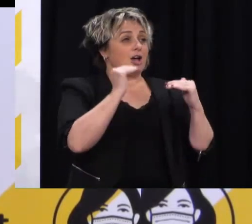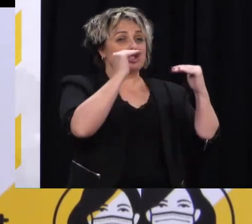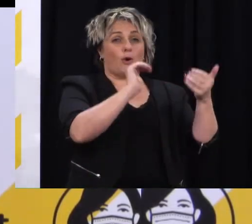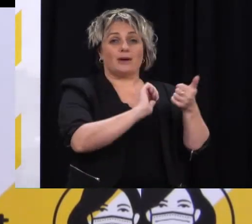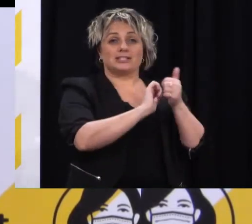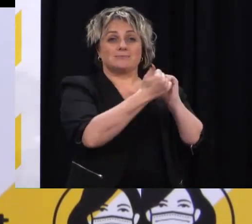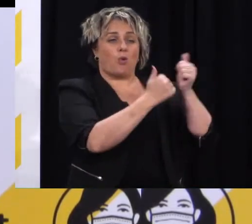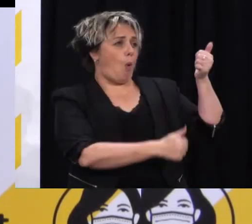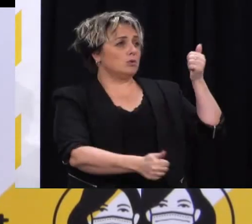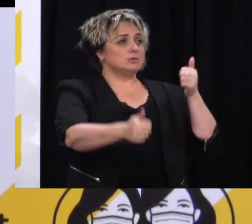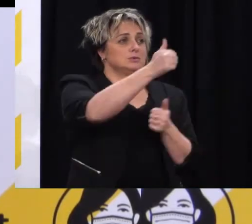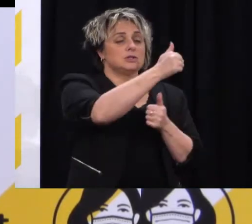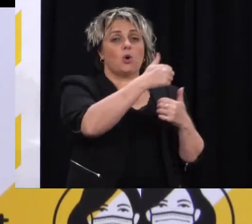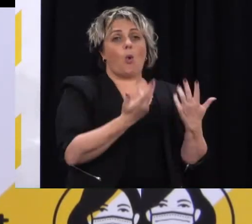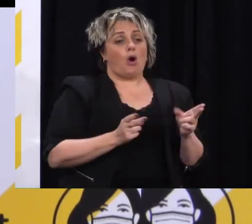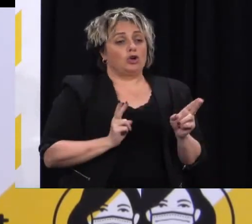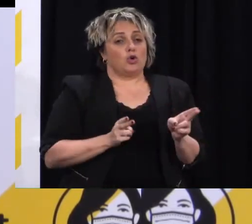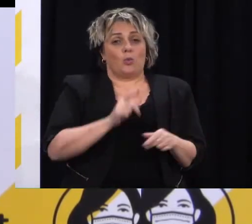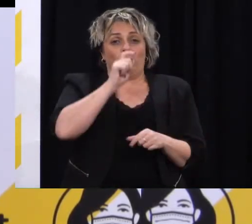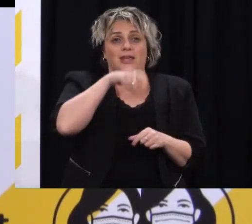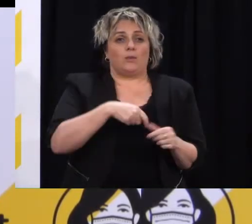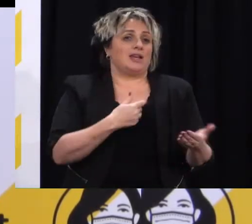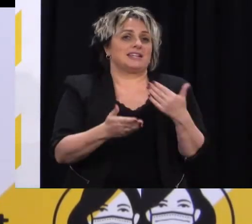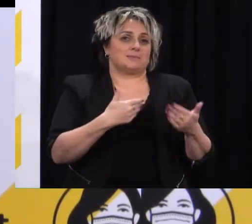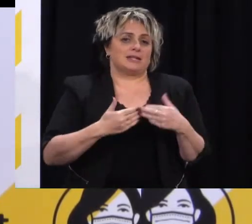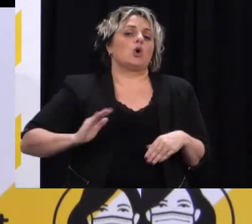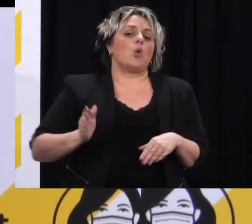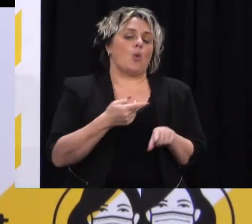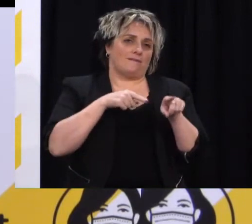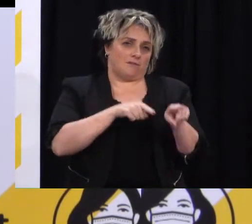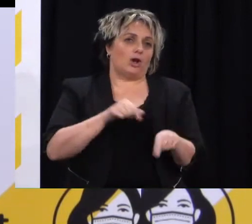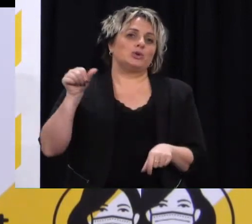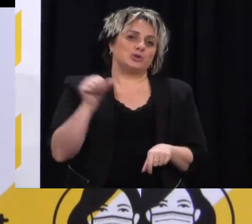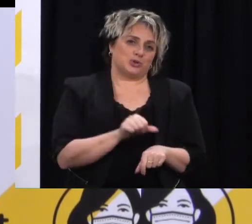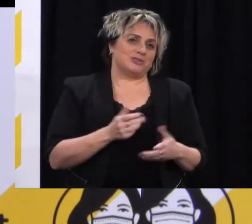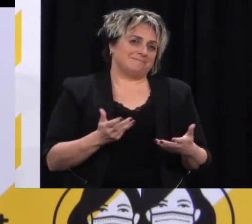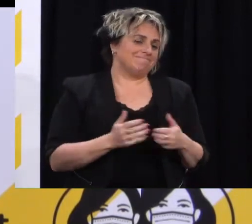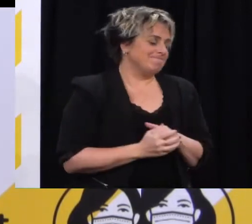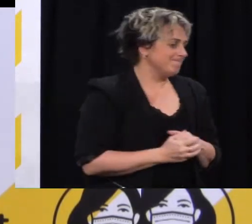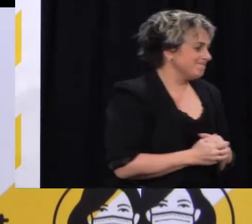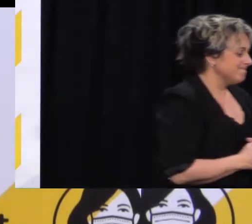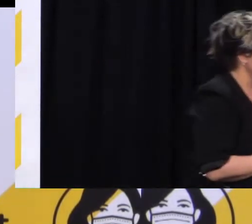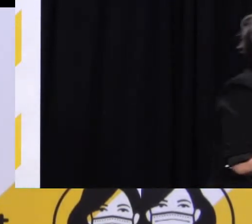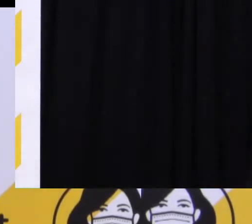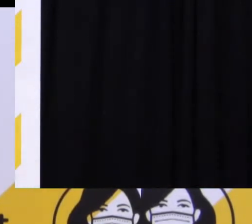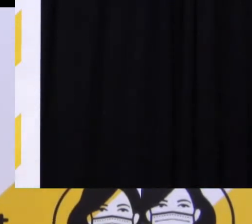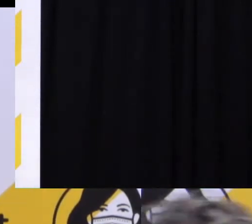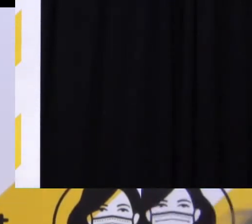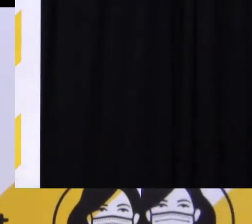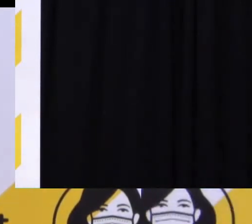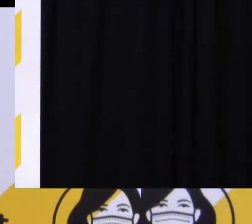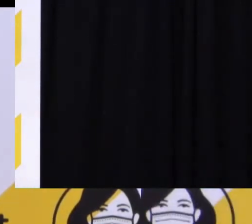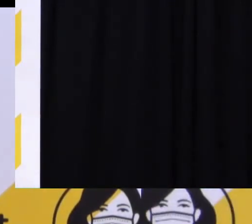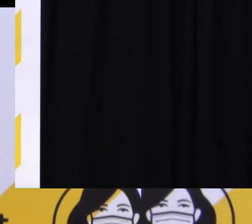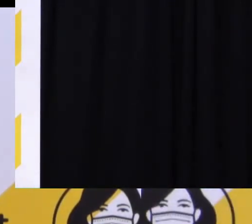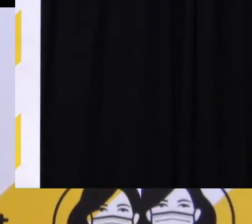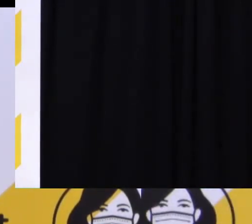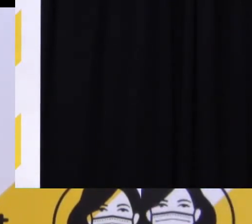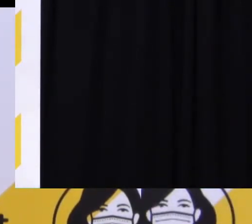everybody to be obeying the rules, whether they are top- flight sports people or